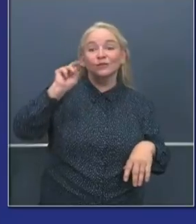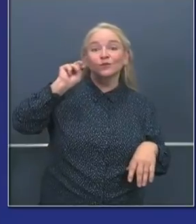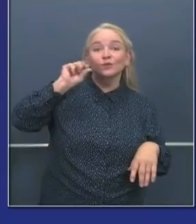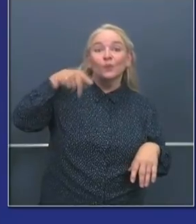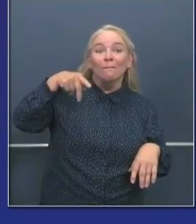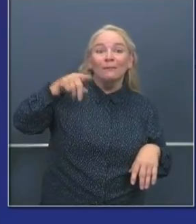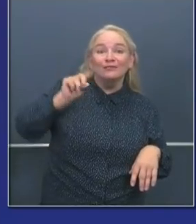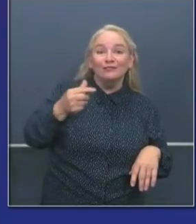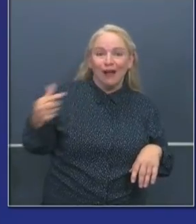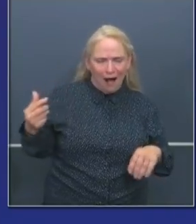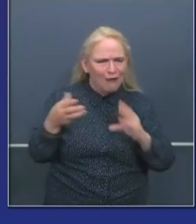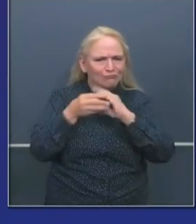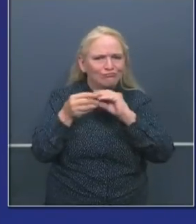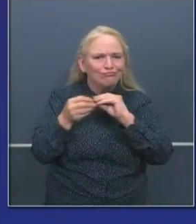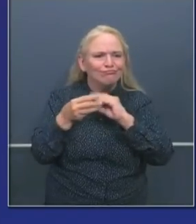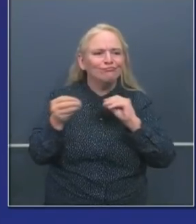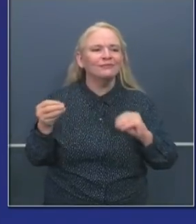YOU CAN'T BE AN EX-GOVERNOR.